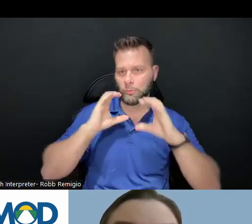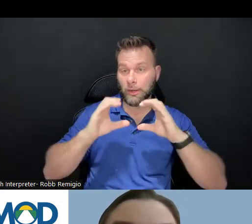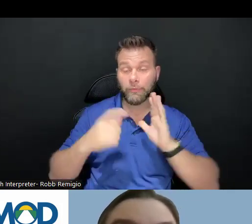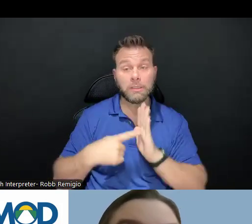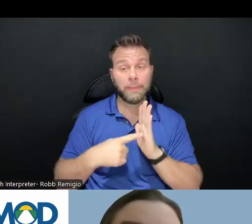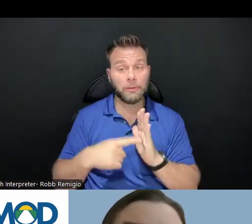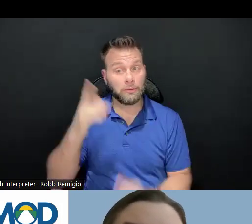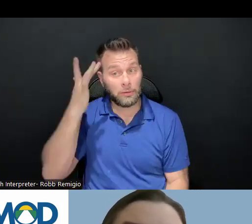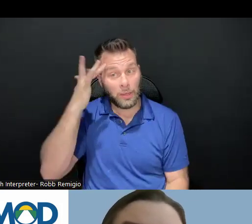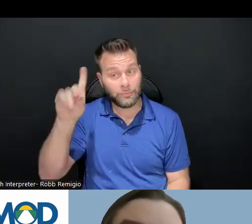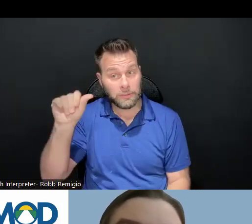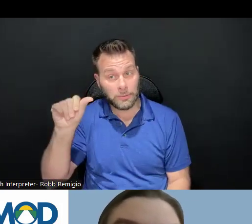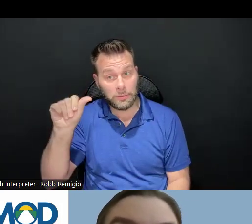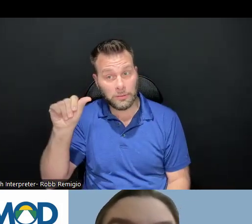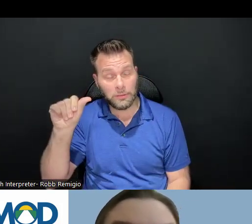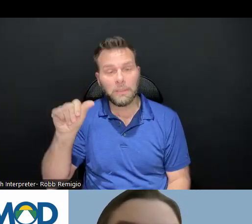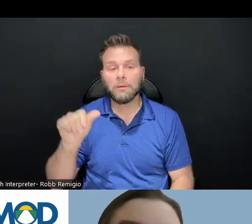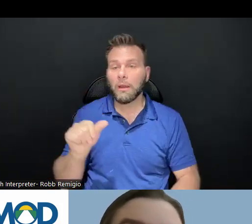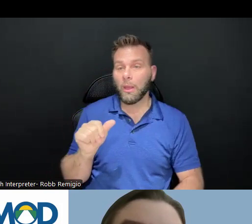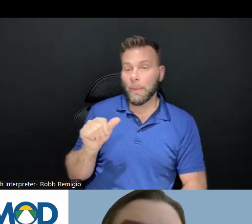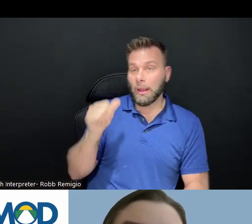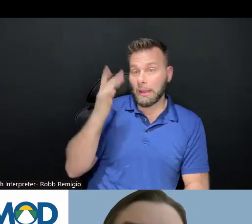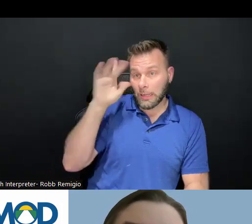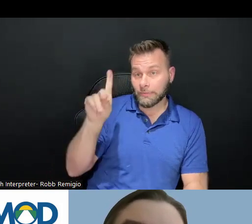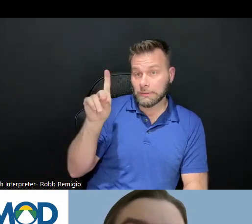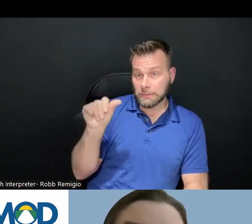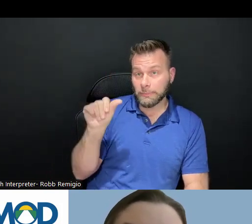For instance, cognitive disabilities, but those disabilities are accommodated